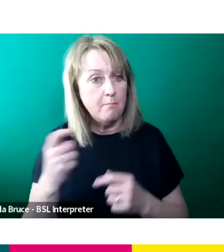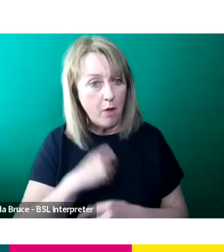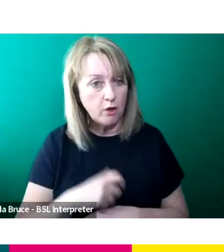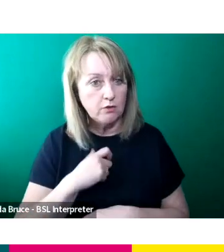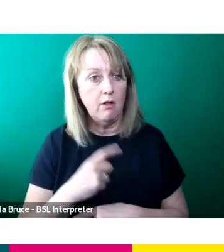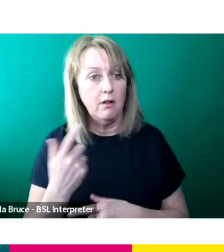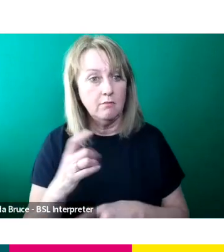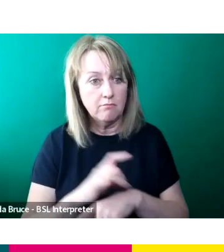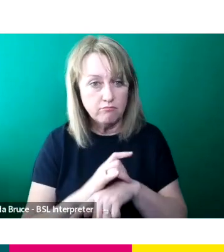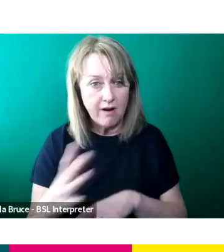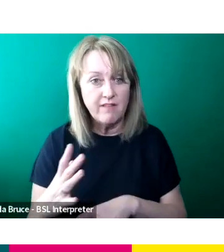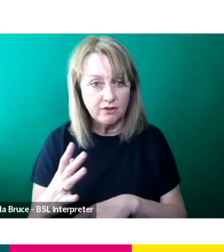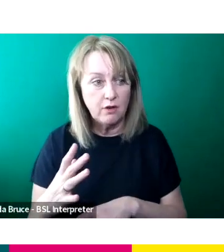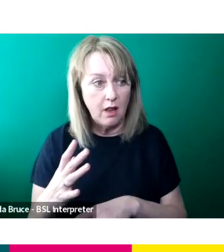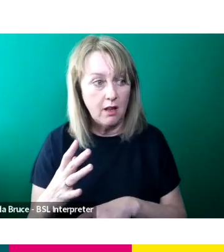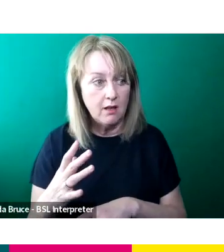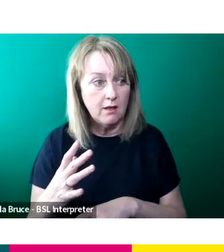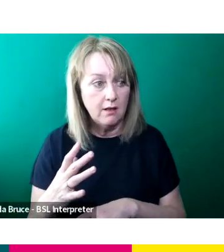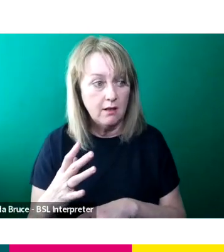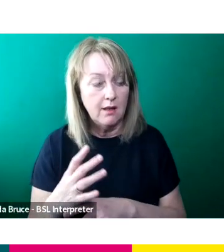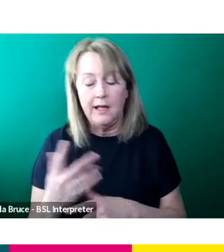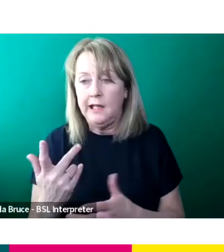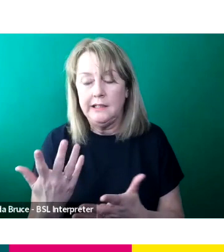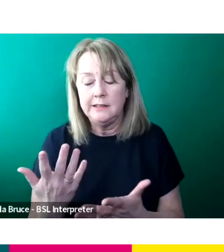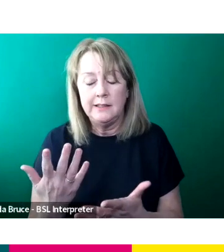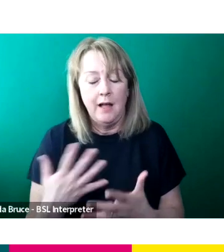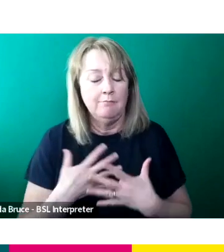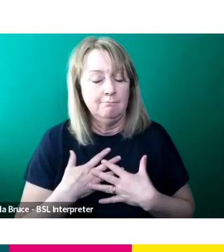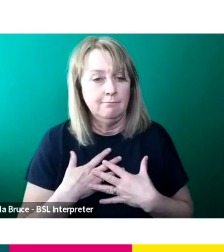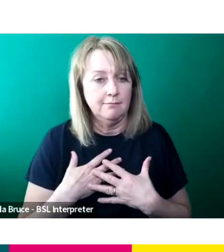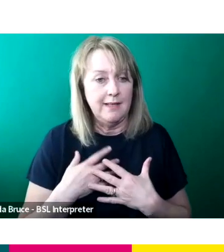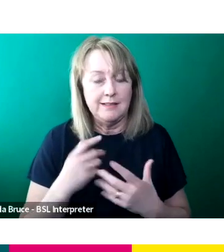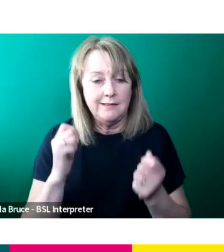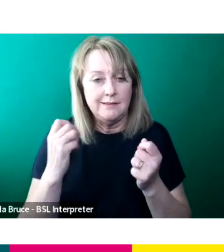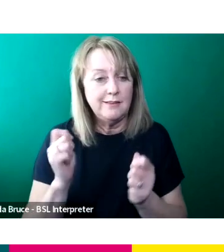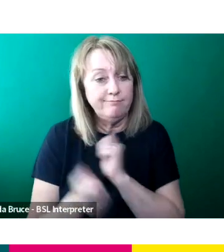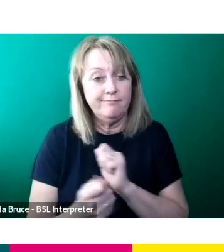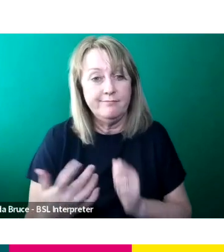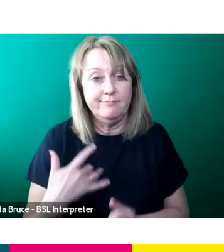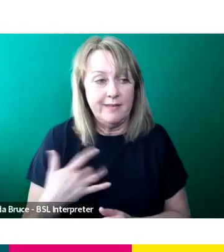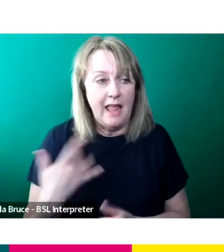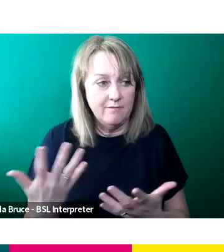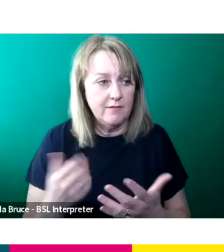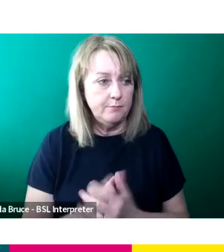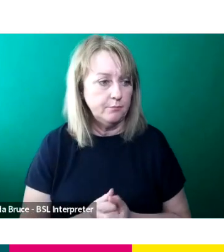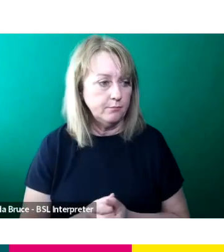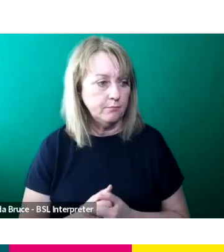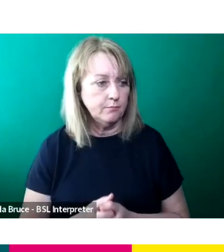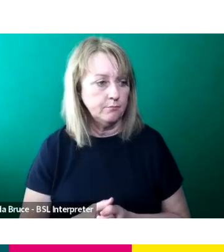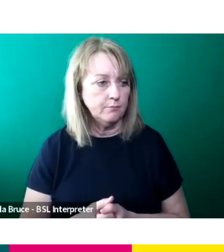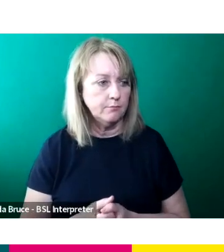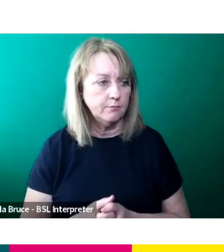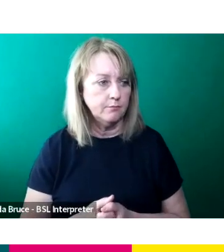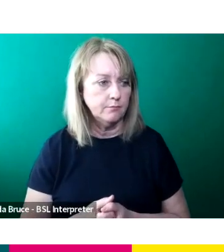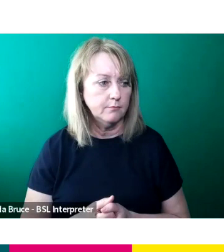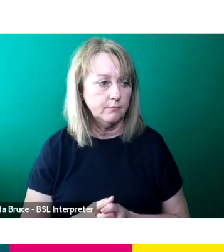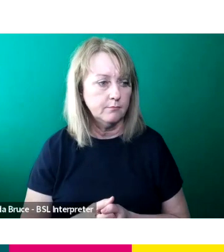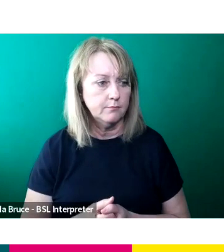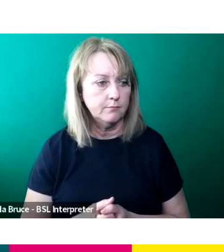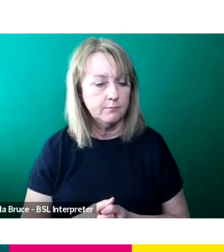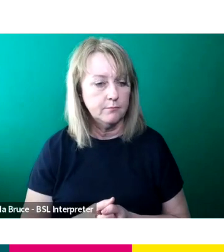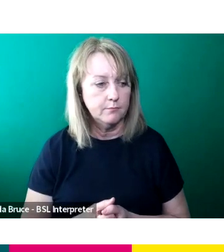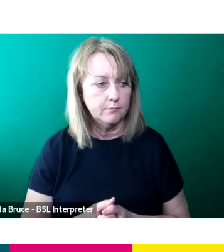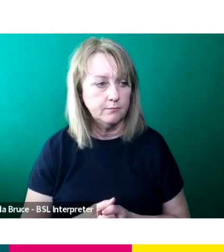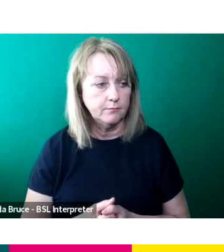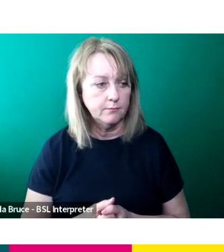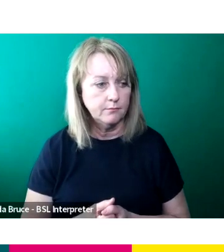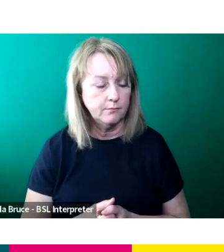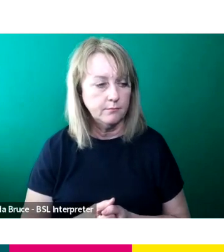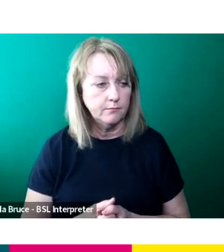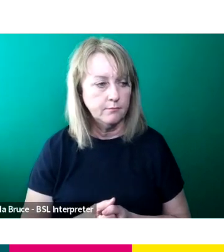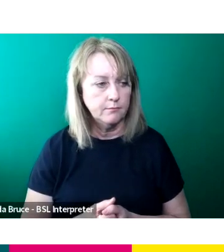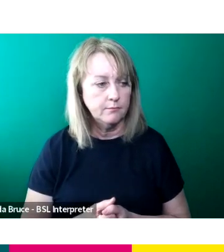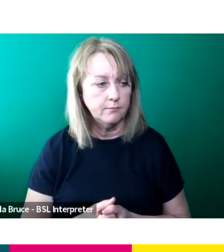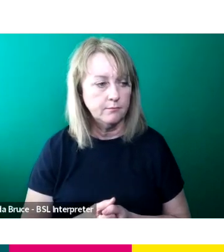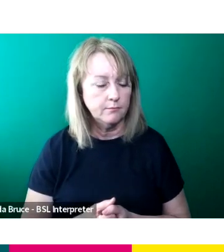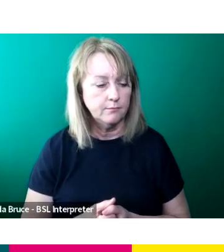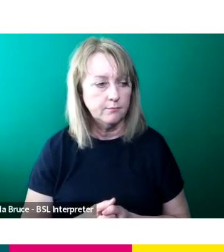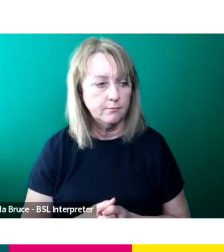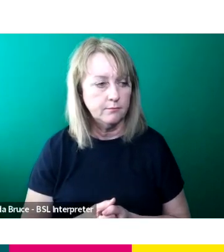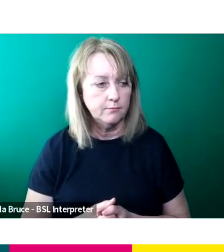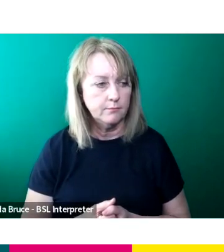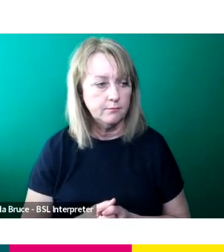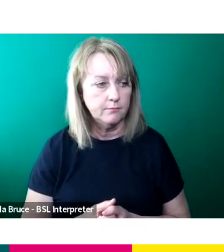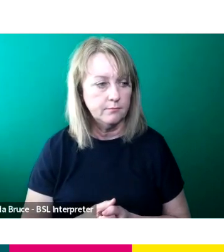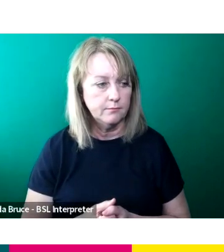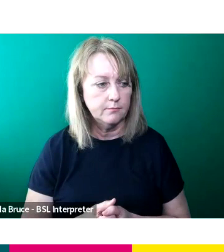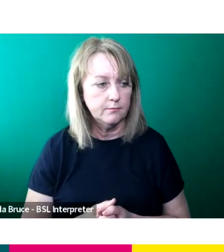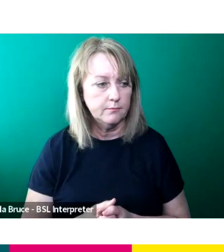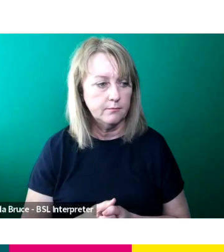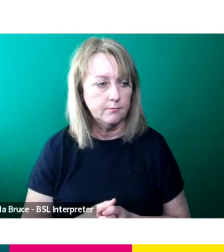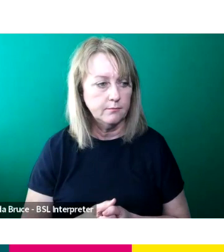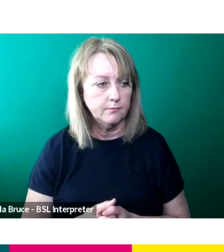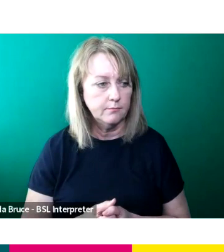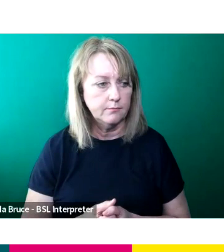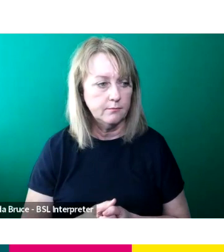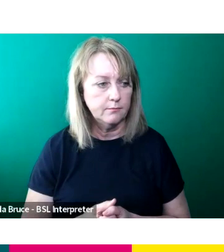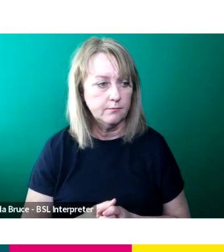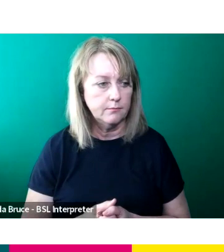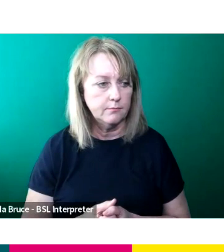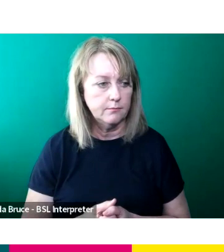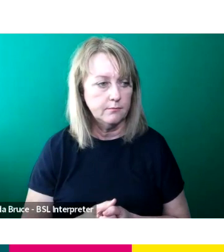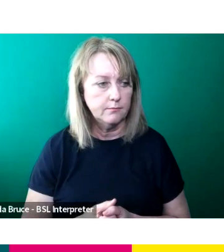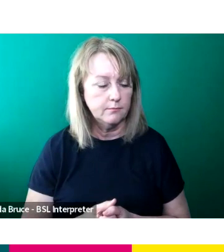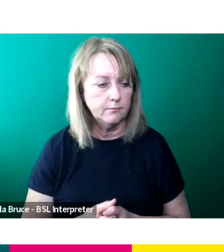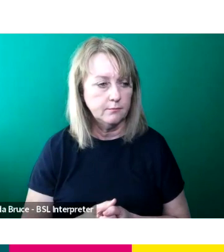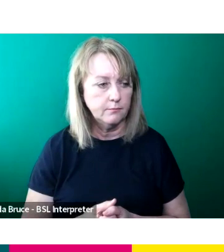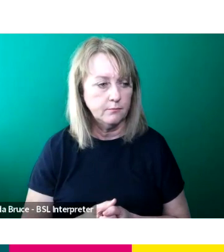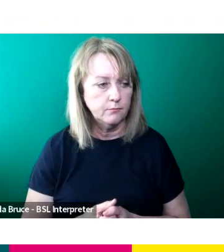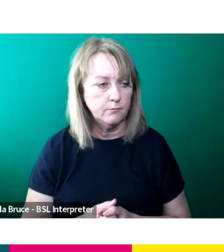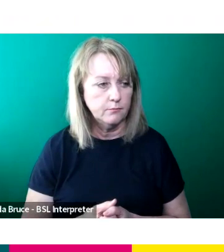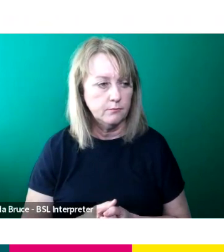you and that have the same personal and professional challenges based on their ethnicity, it's